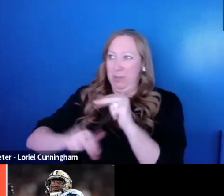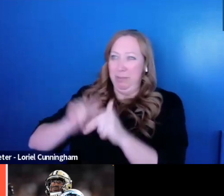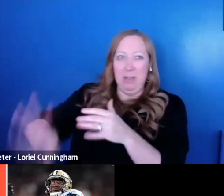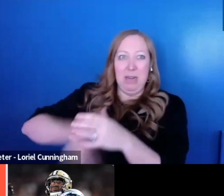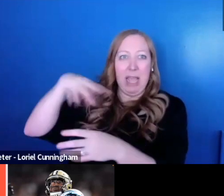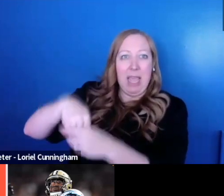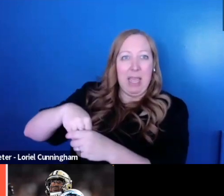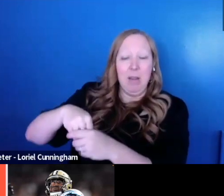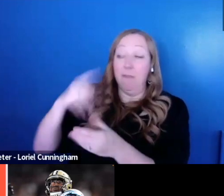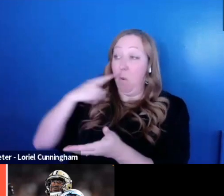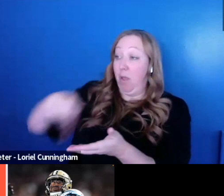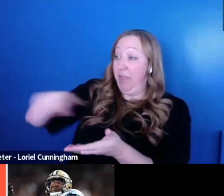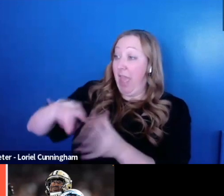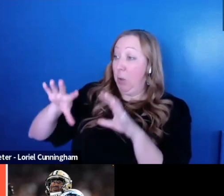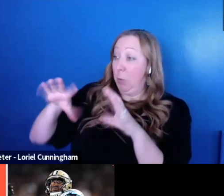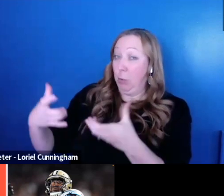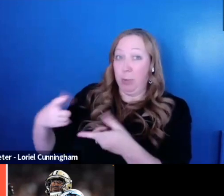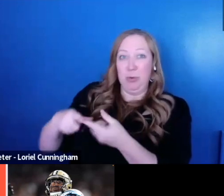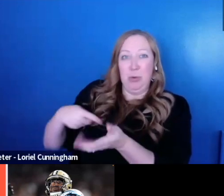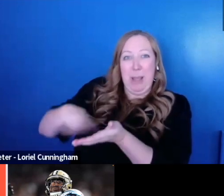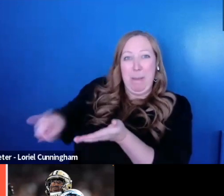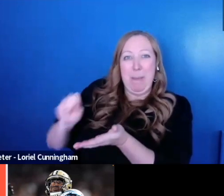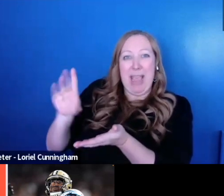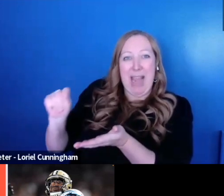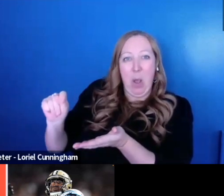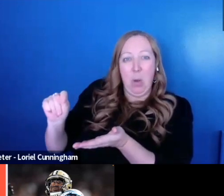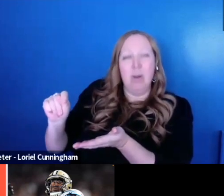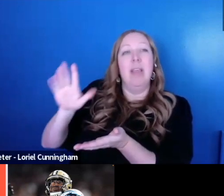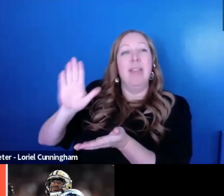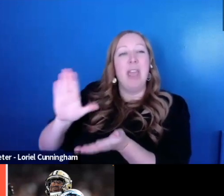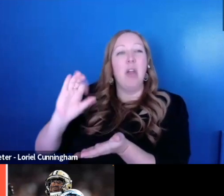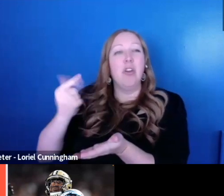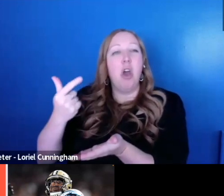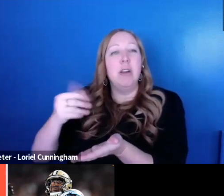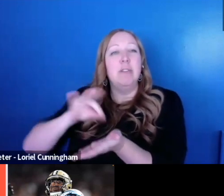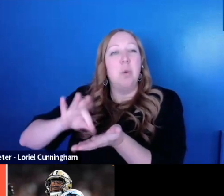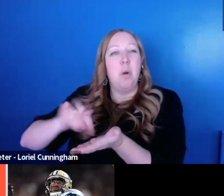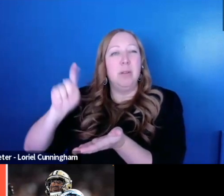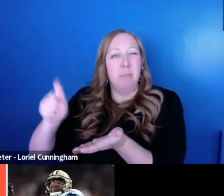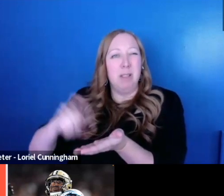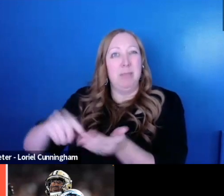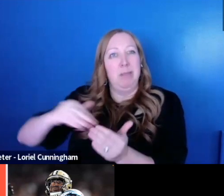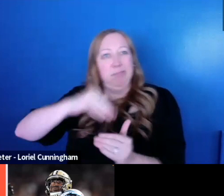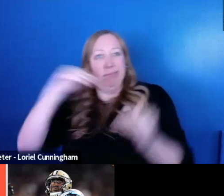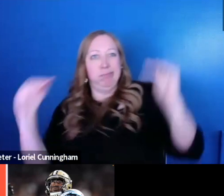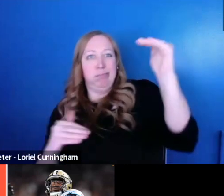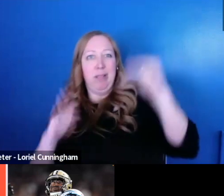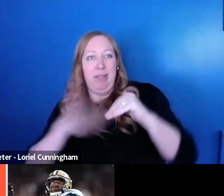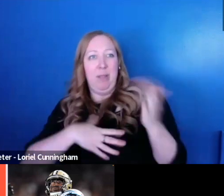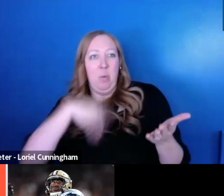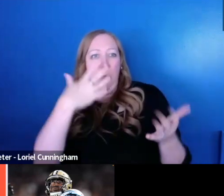needed to have a much lower cognitive ability. And if you think about it, one of the things we're doing is we're